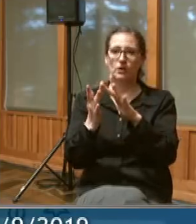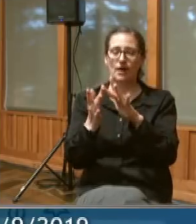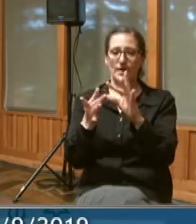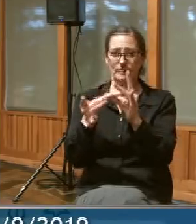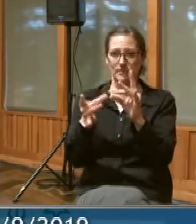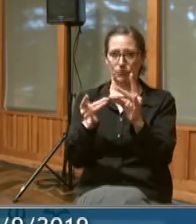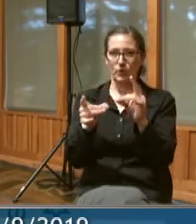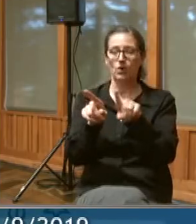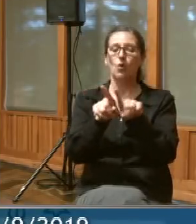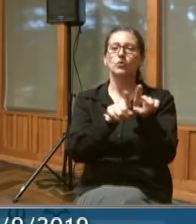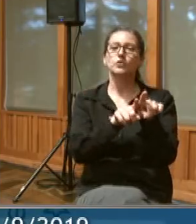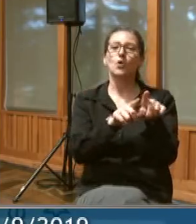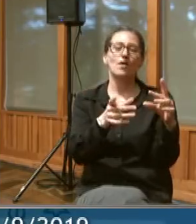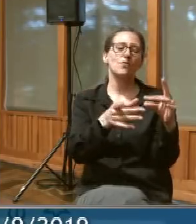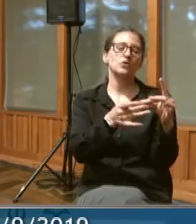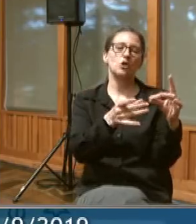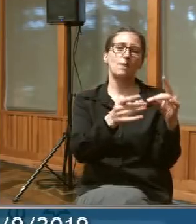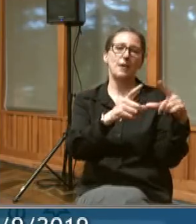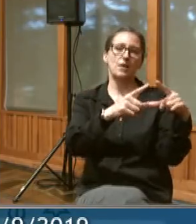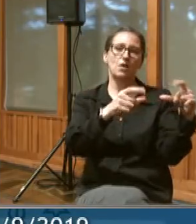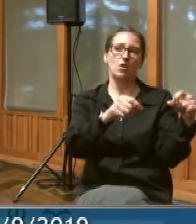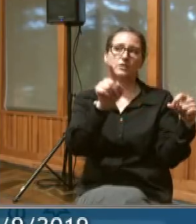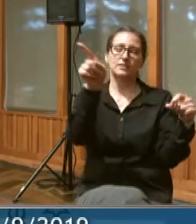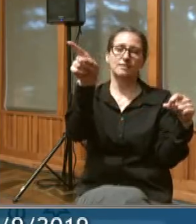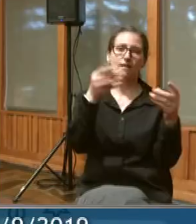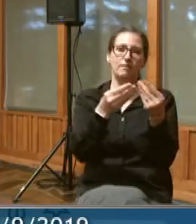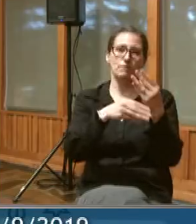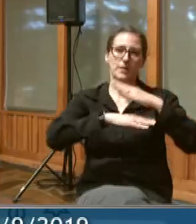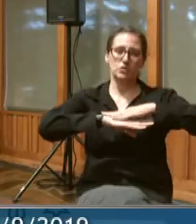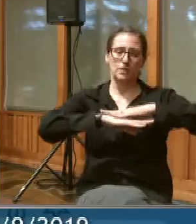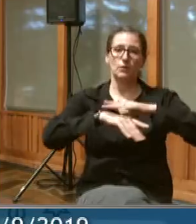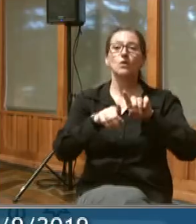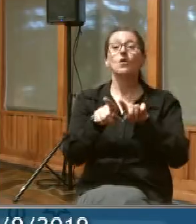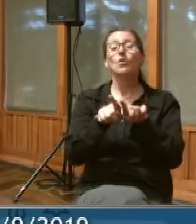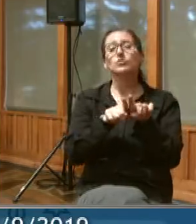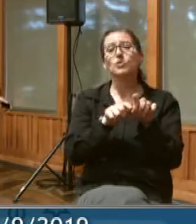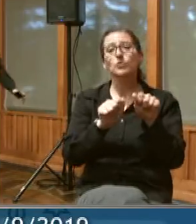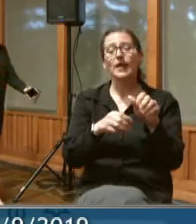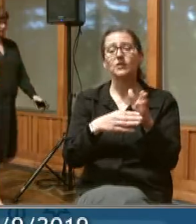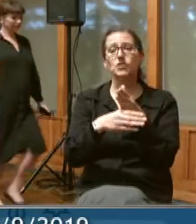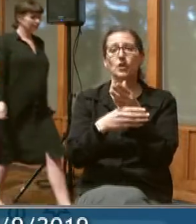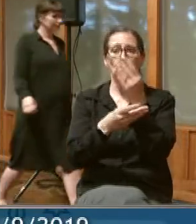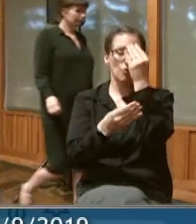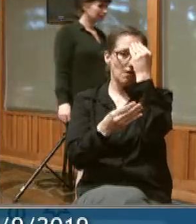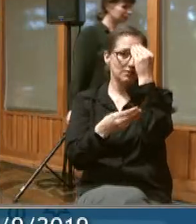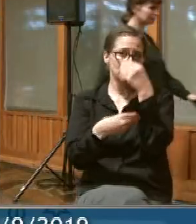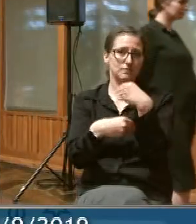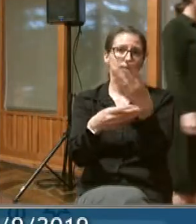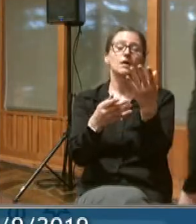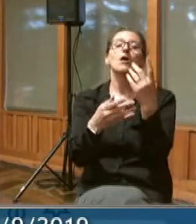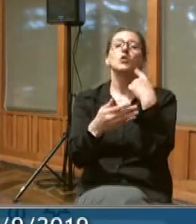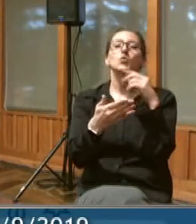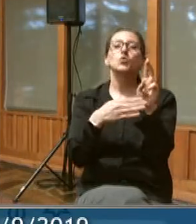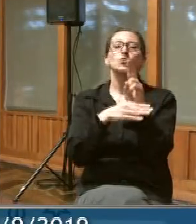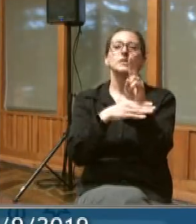NOT HEARD TONIGHT YOU CAN ALSO SUBMIT ONLINE TESTIMONY. THERE ARE COMMENT CARDS LOCATED AT THE INFORMATION TABLES.